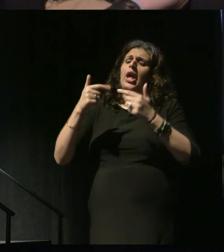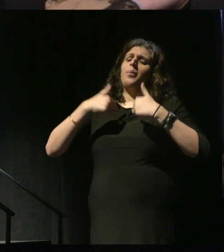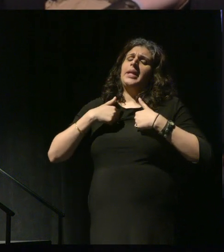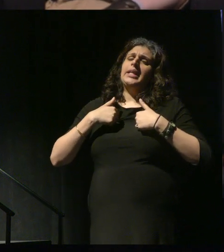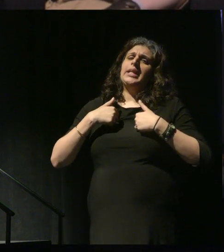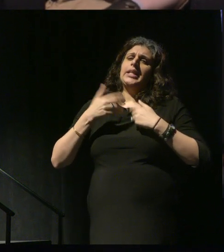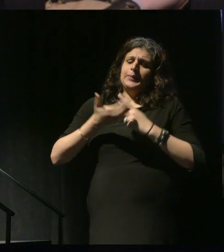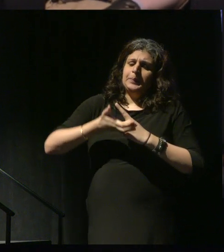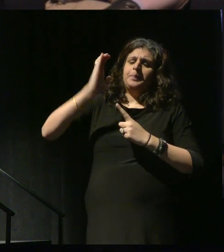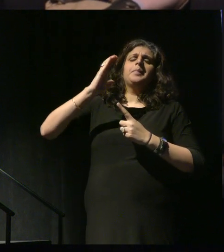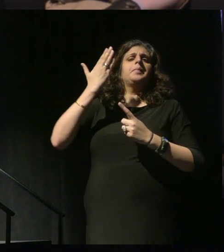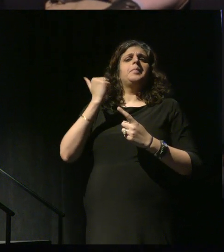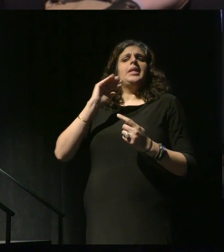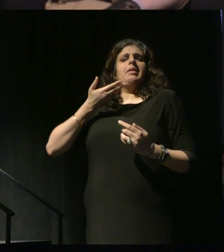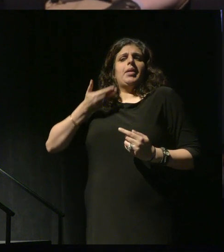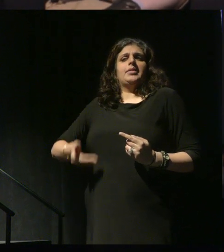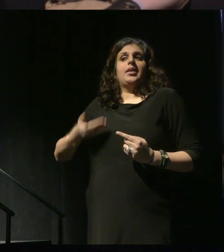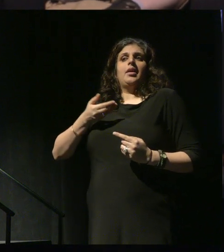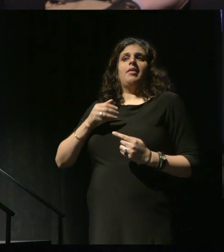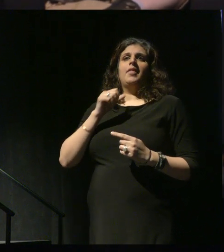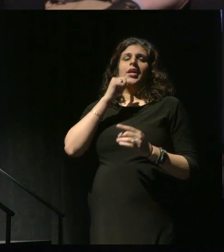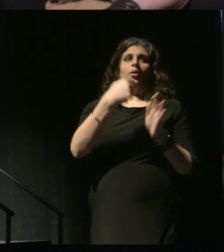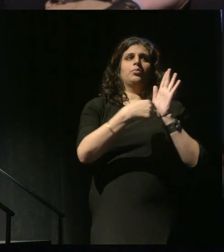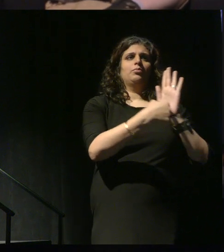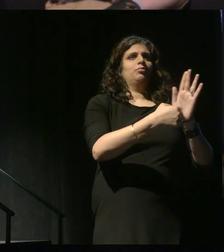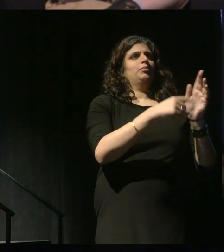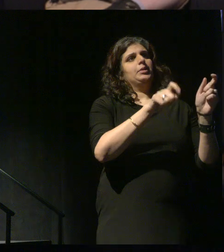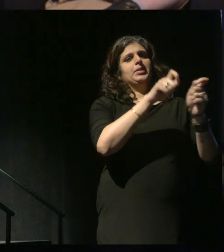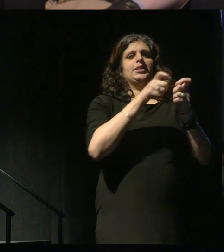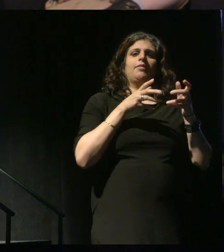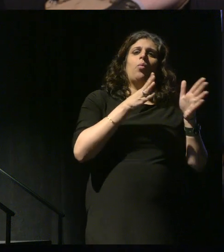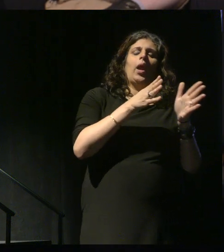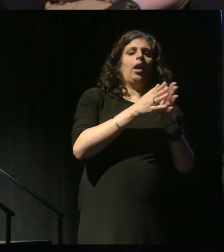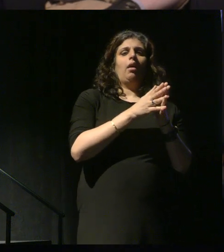if I don't present in a particular way that I am no longer